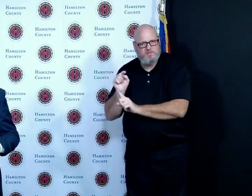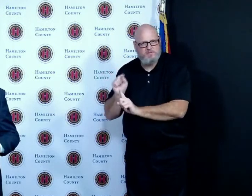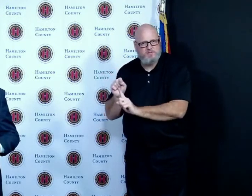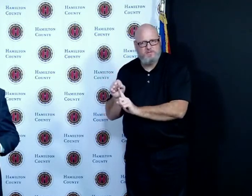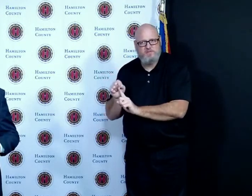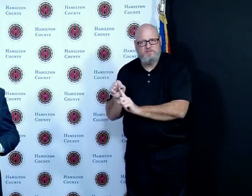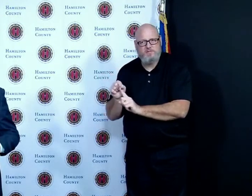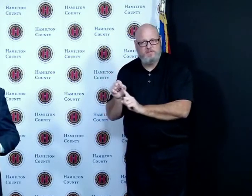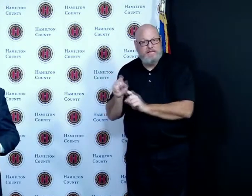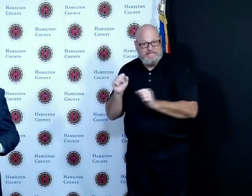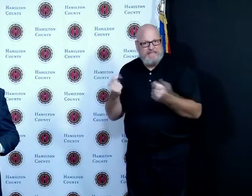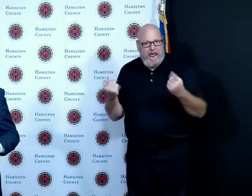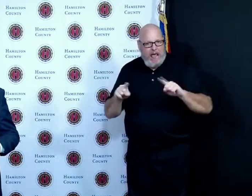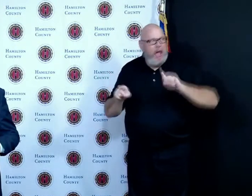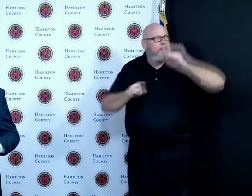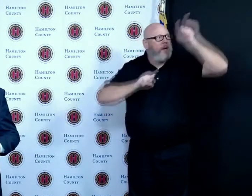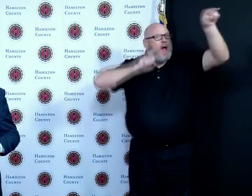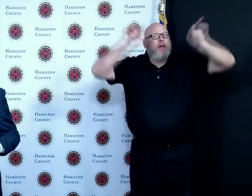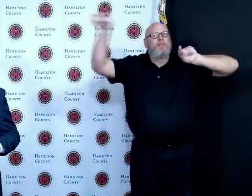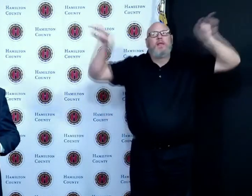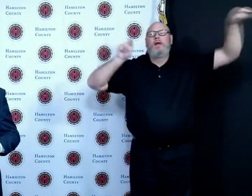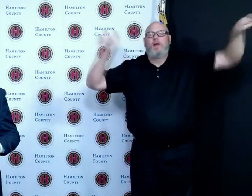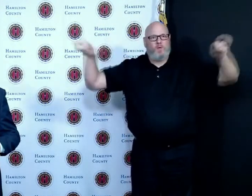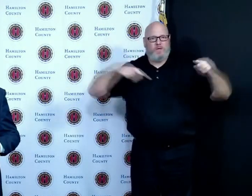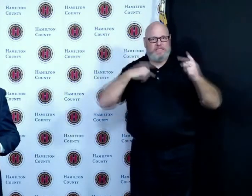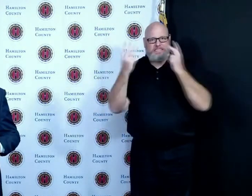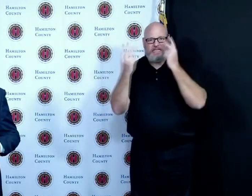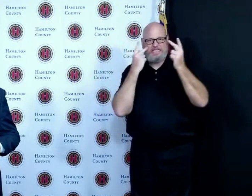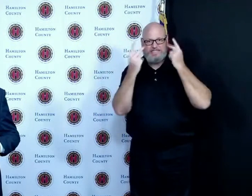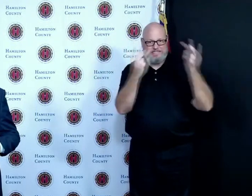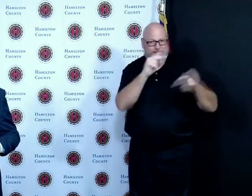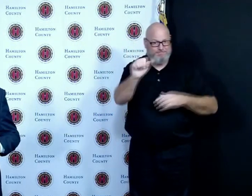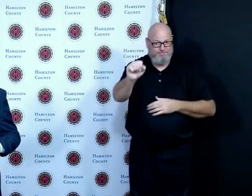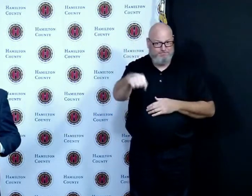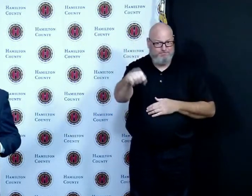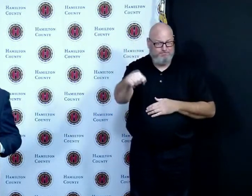to be the same it also is another reason to re-emphasize even after you receive your vaccine